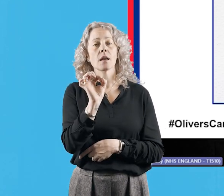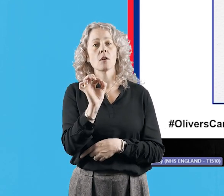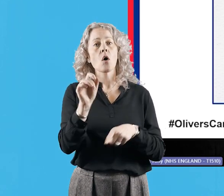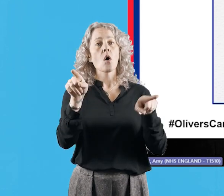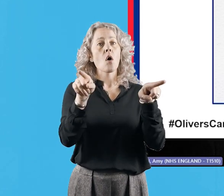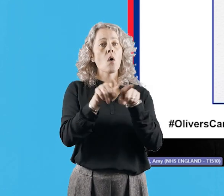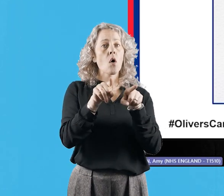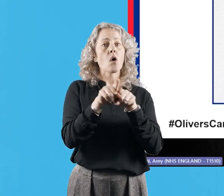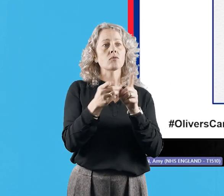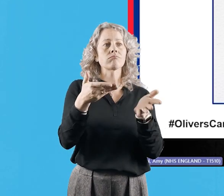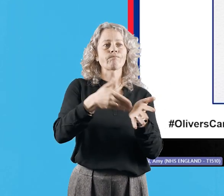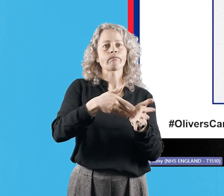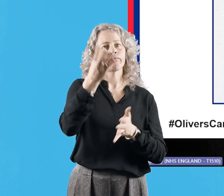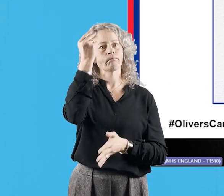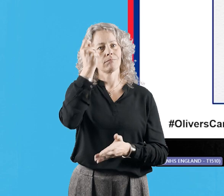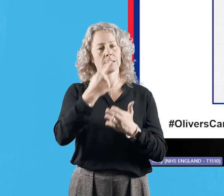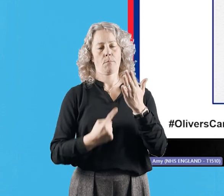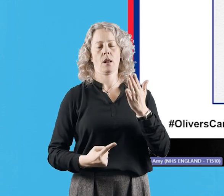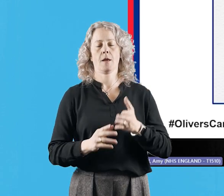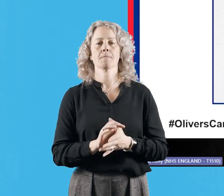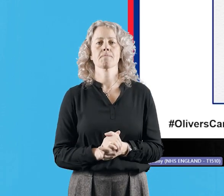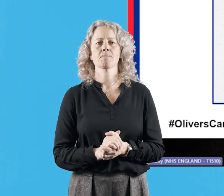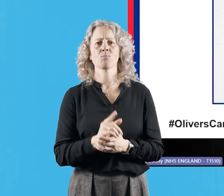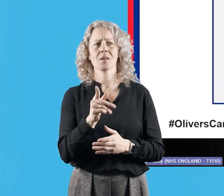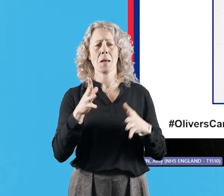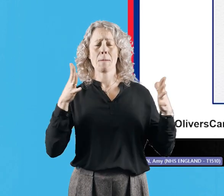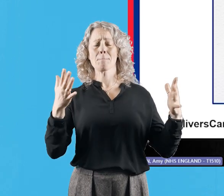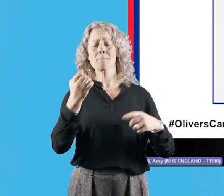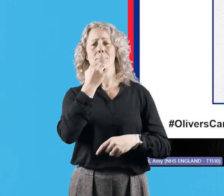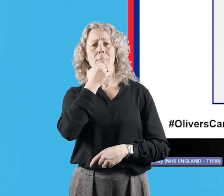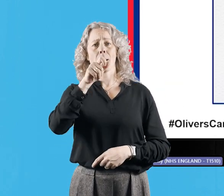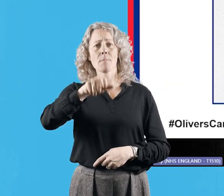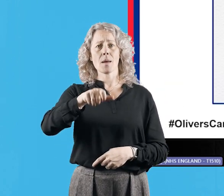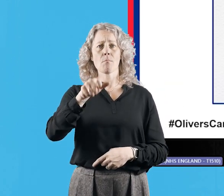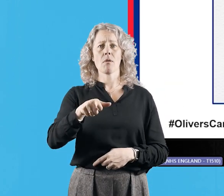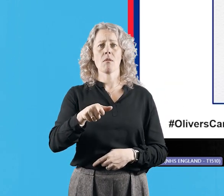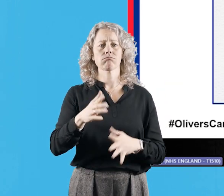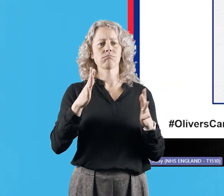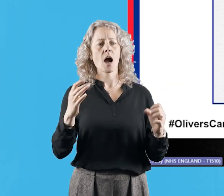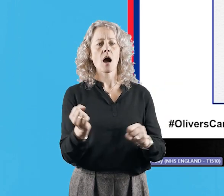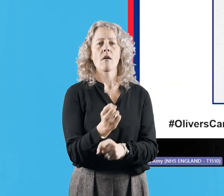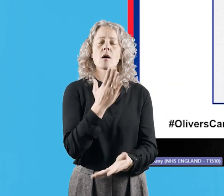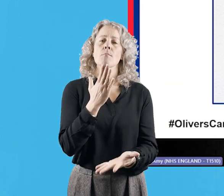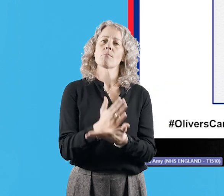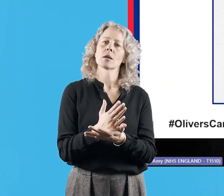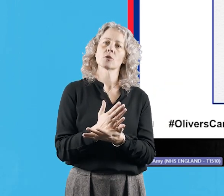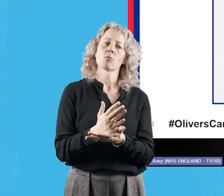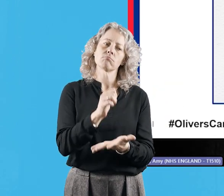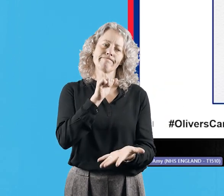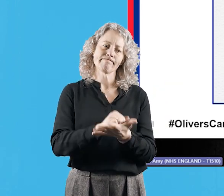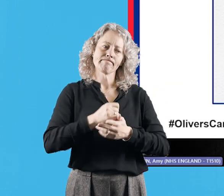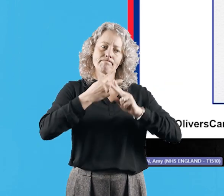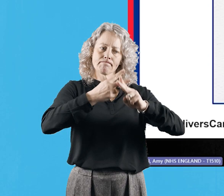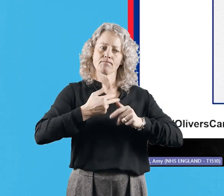disability. So this is a significant number of people we need to make sure we have the right care and support when